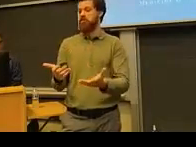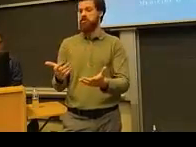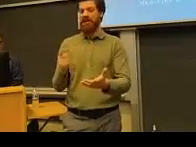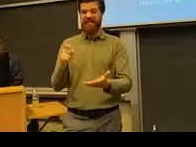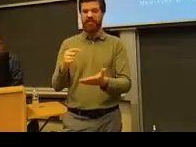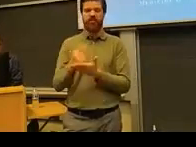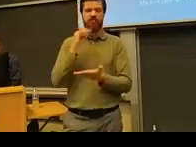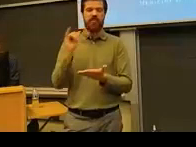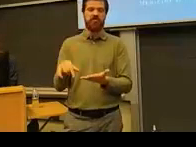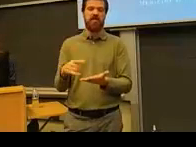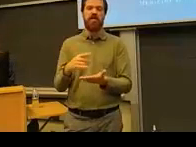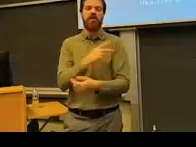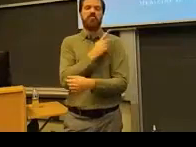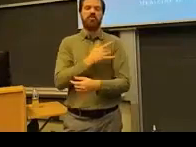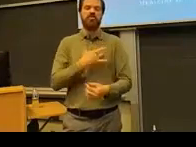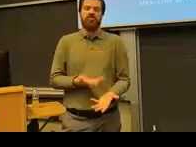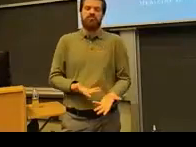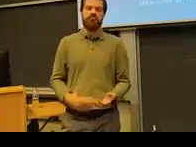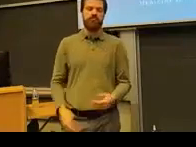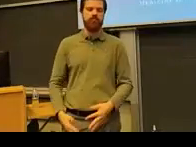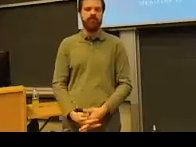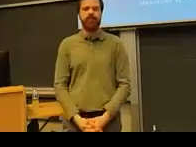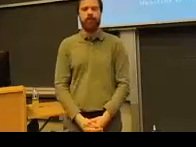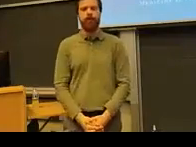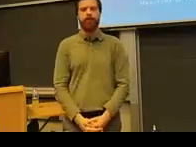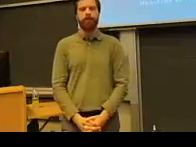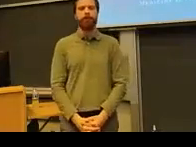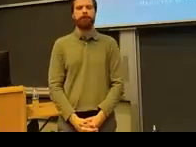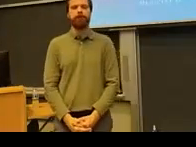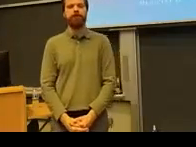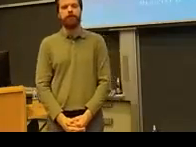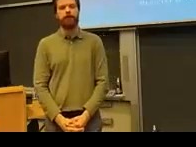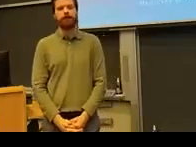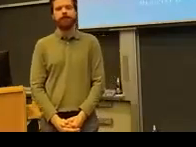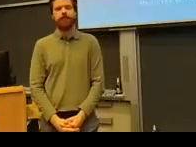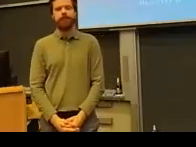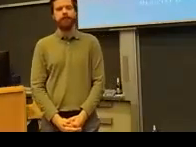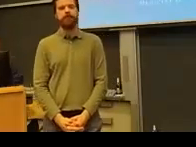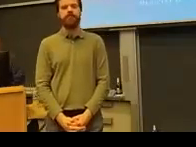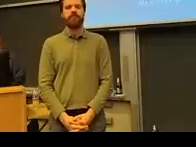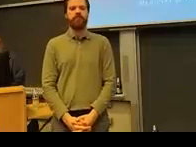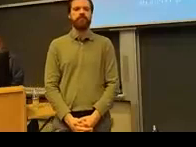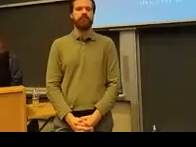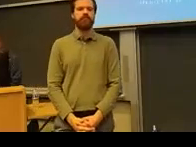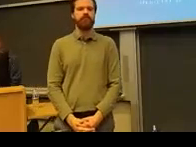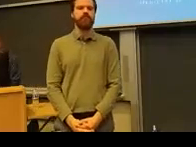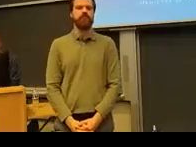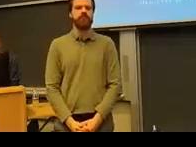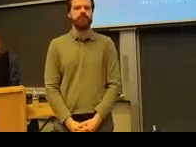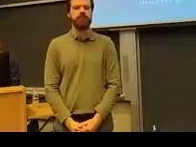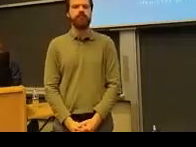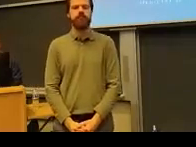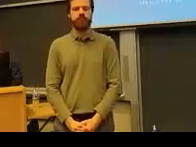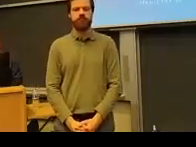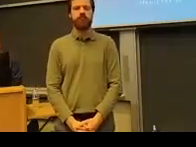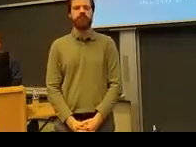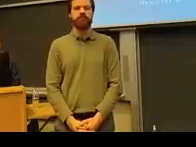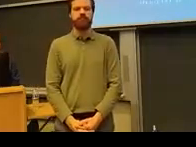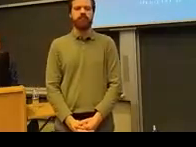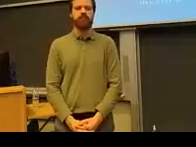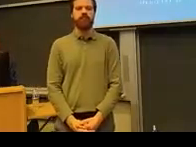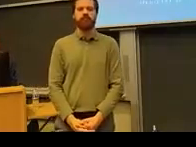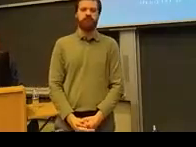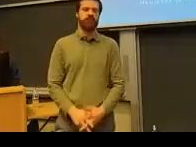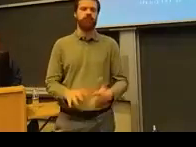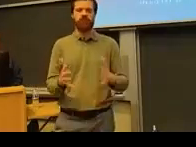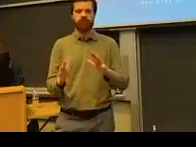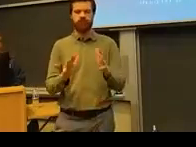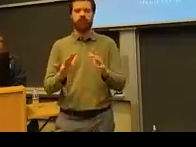for and after discharge um we have two relatively rough methods of looking at where patients go